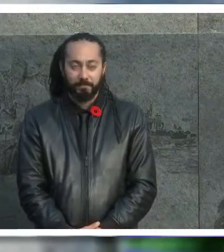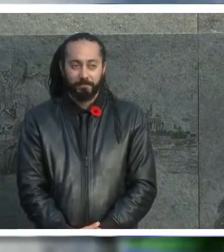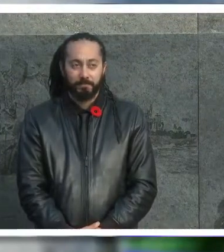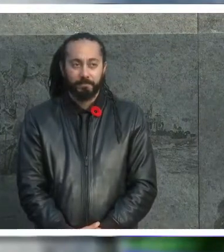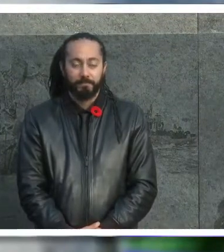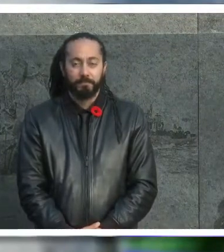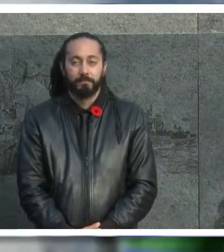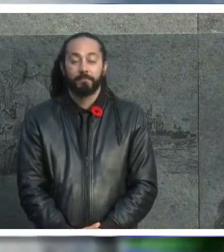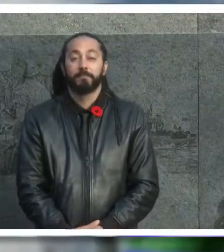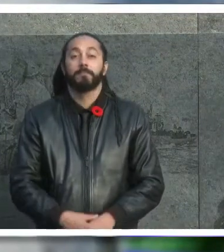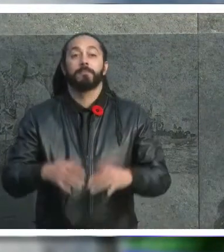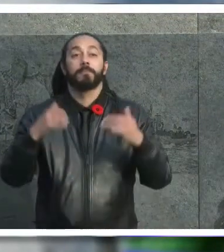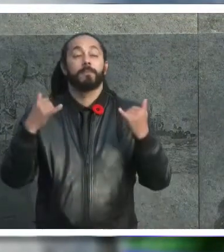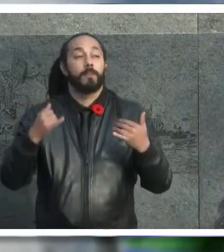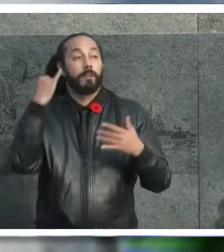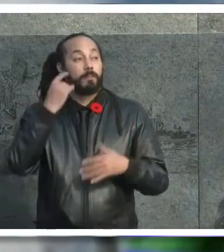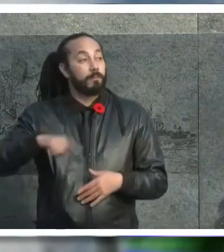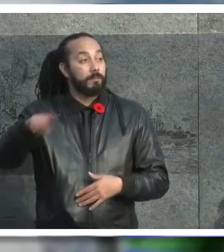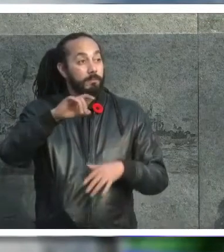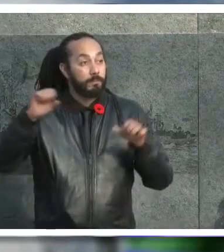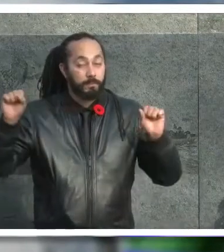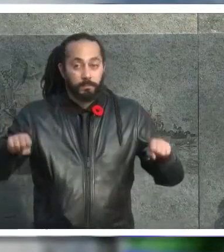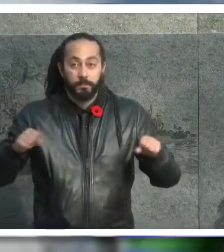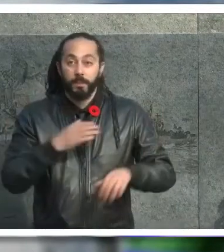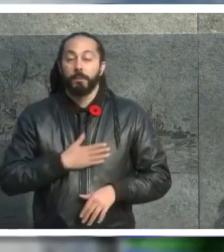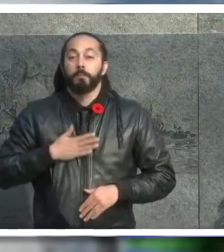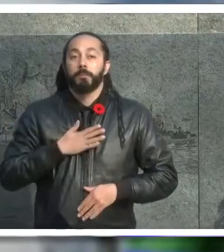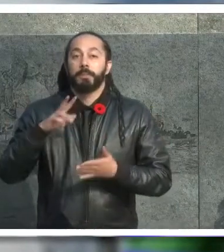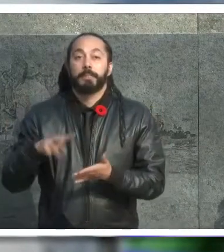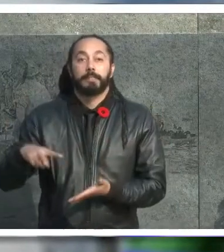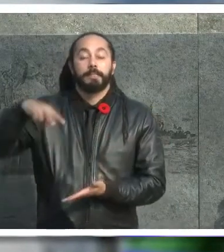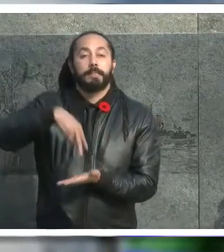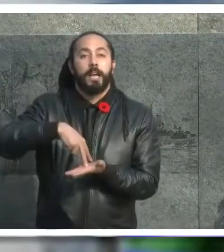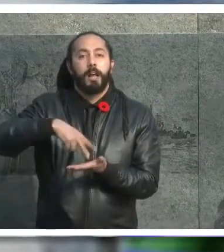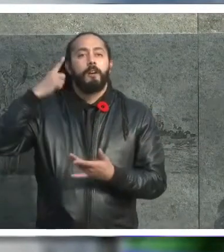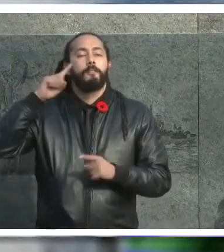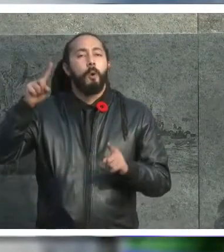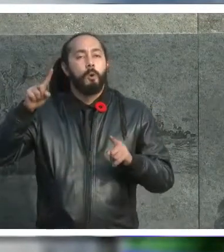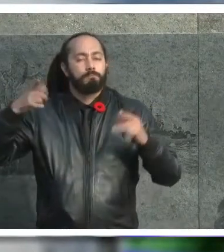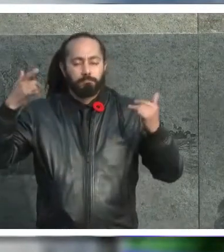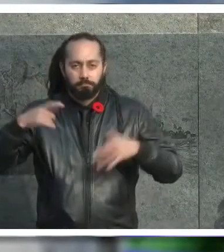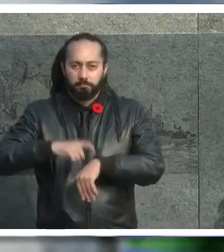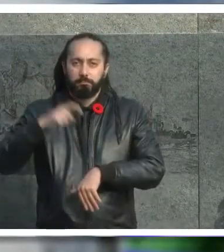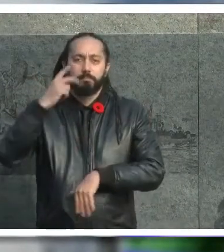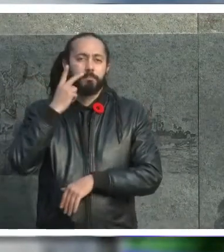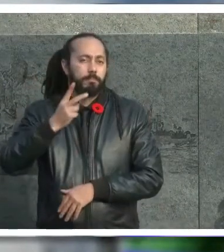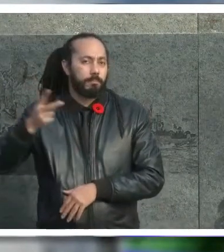And now if you were able to Please stand for the act of remembrance.